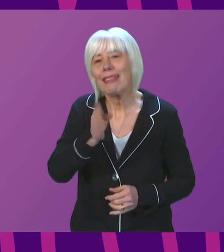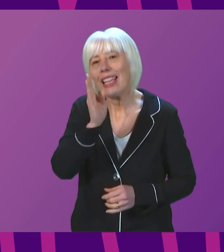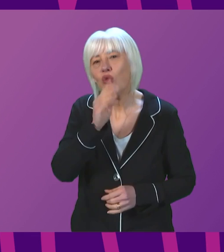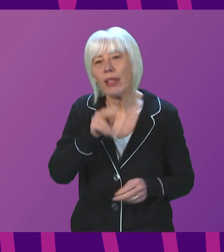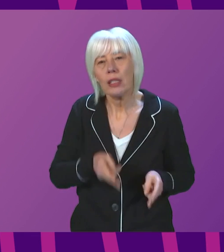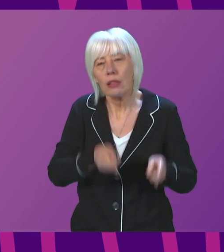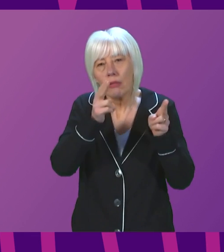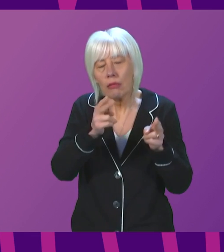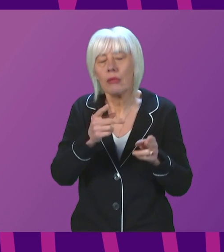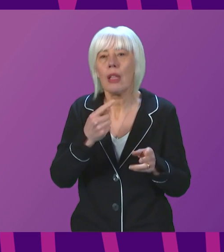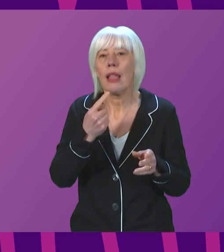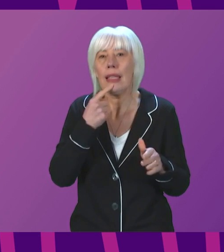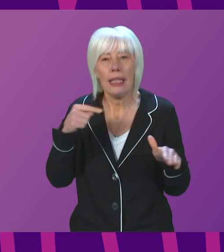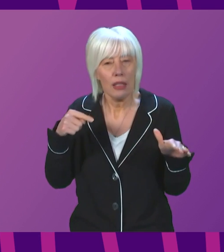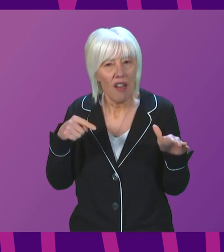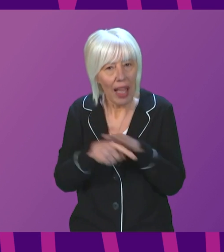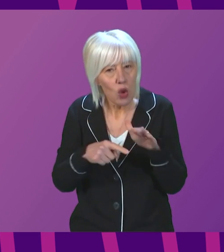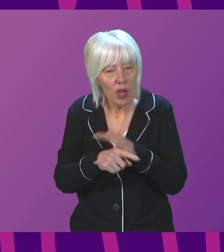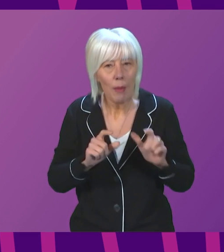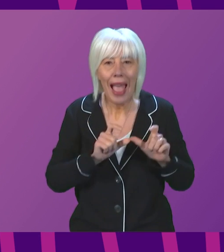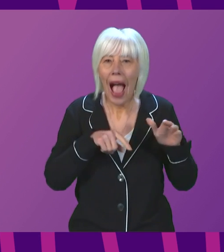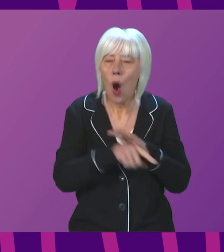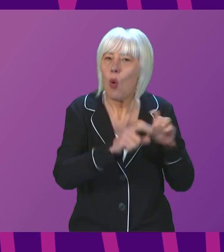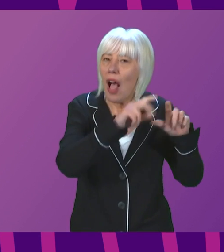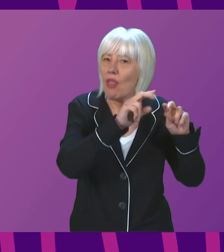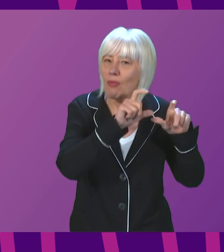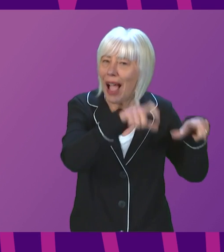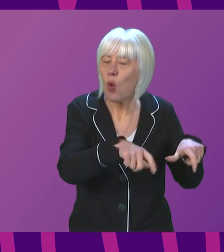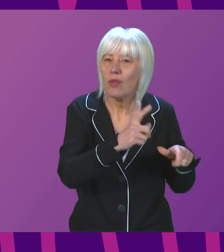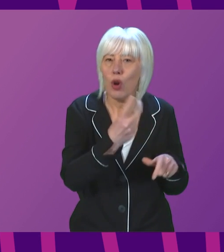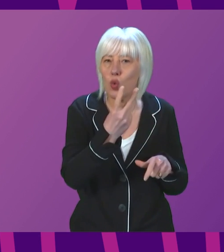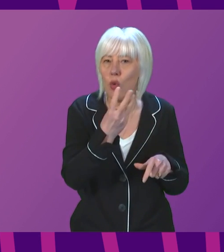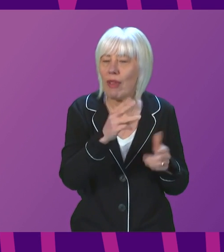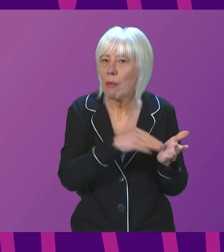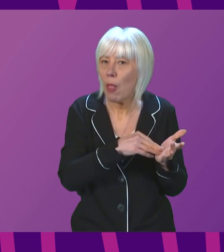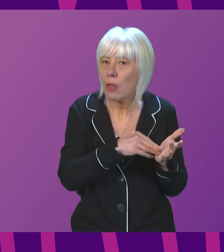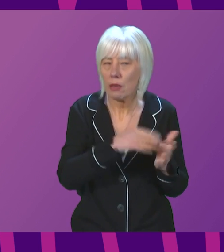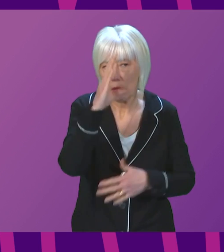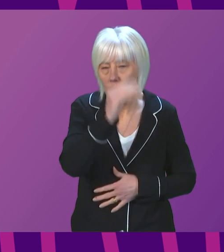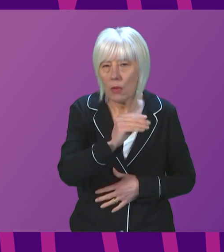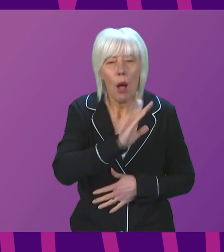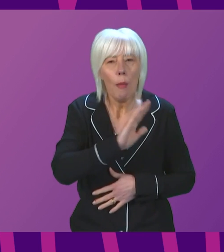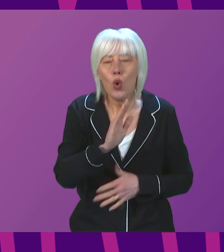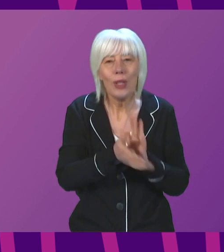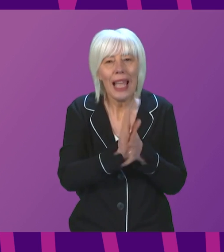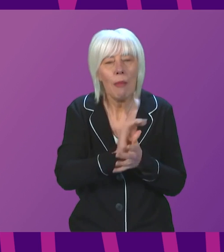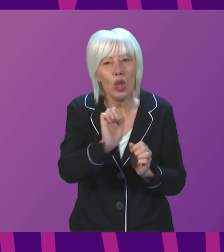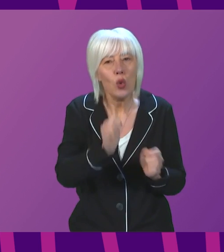Despite being advised that the evacuation could last for two to three months, my constituents are being told by insurers that, because no damage has been done to their homes, alternative